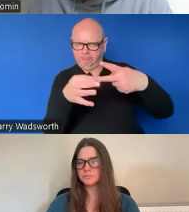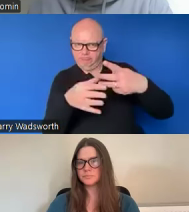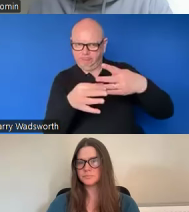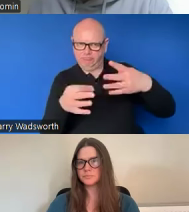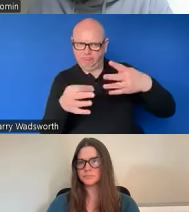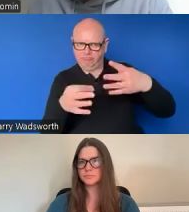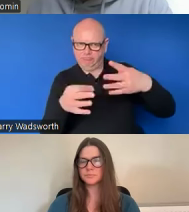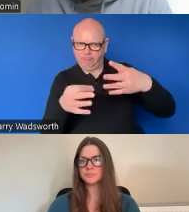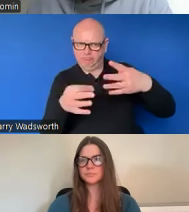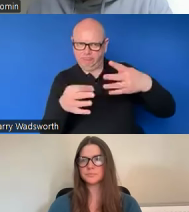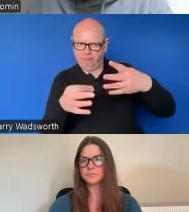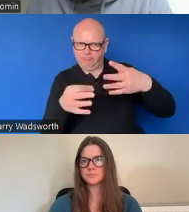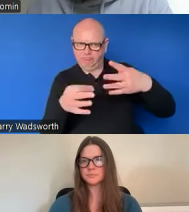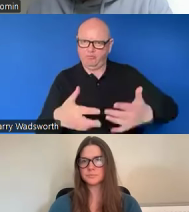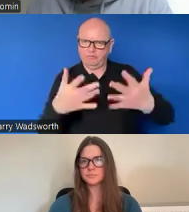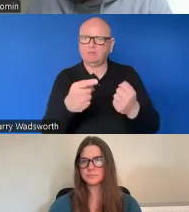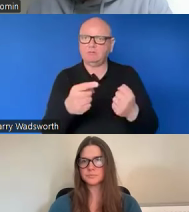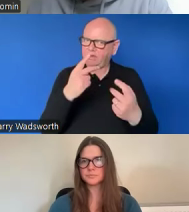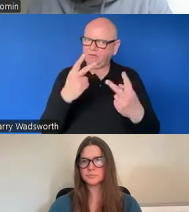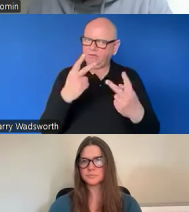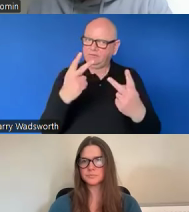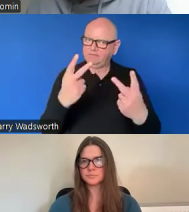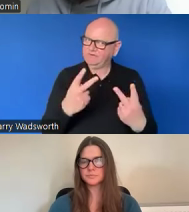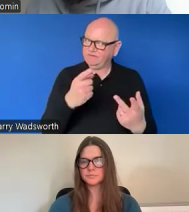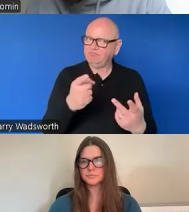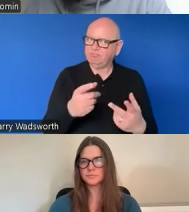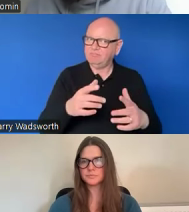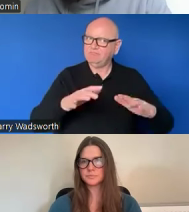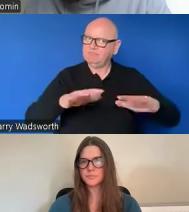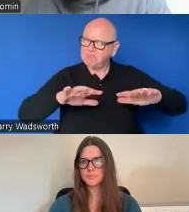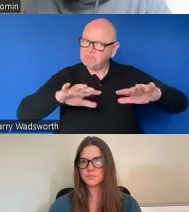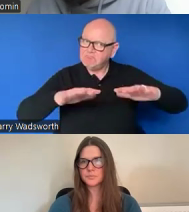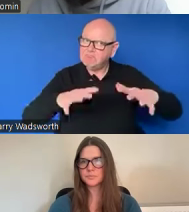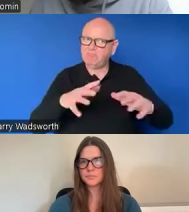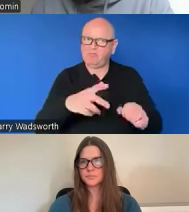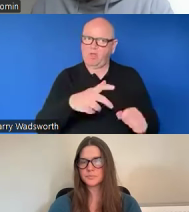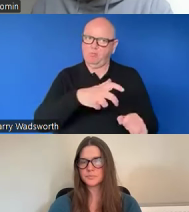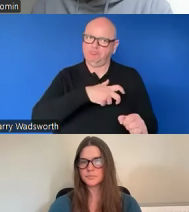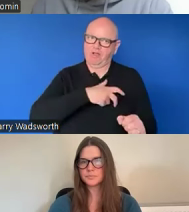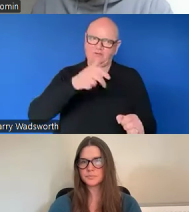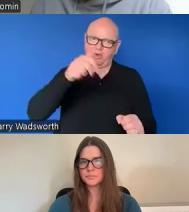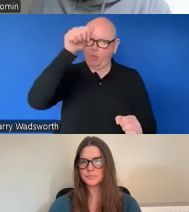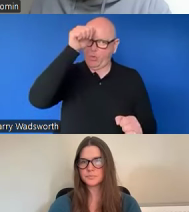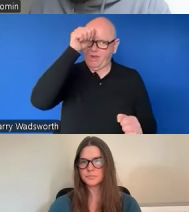You can see it's quite an even split between brand awareness, engagement, and traffic, but the majority of us want